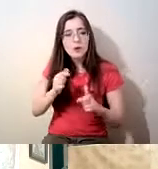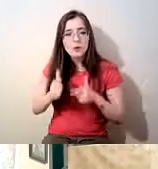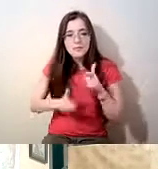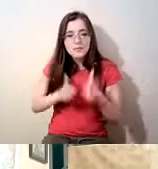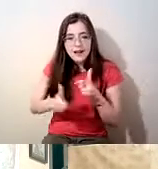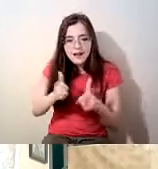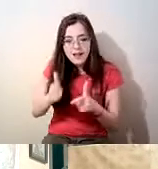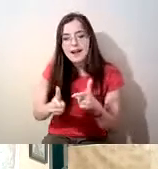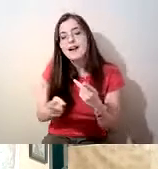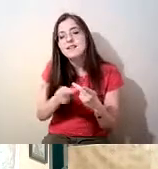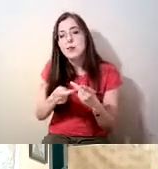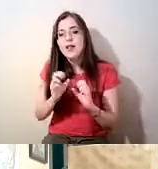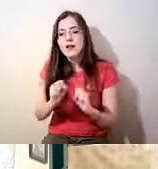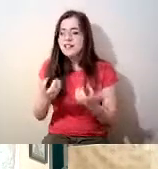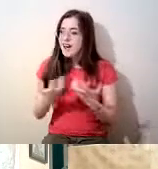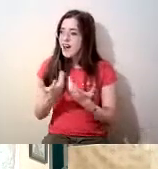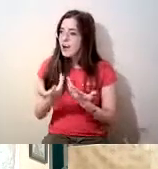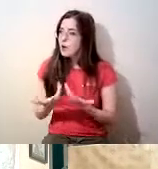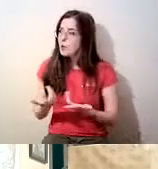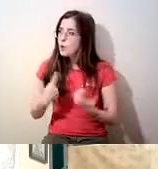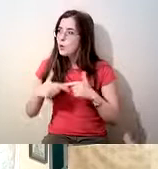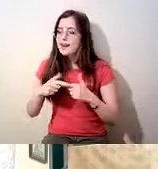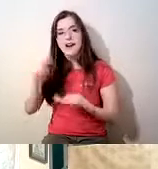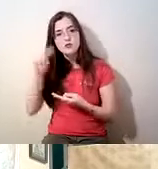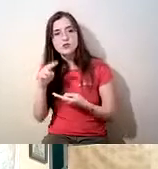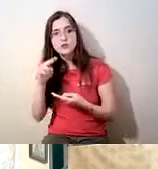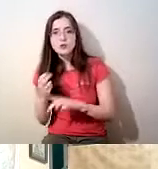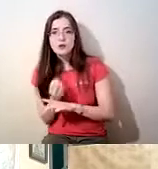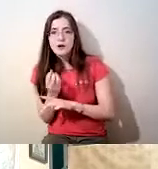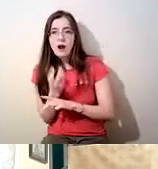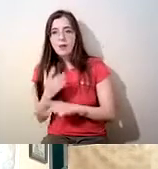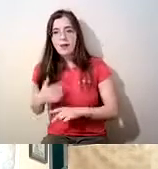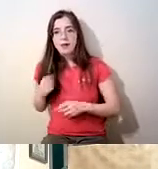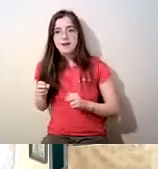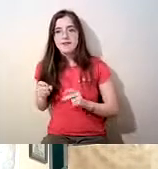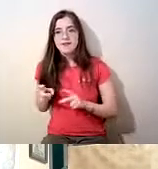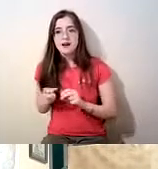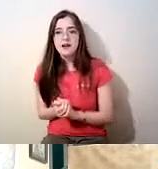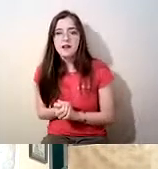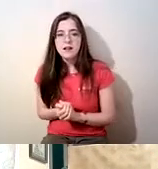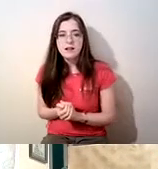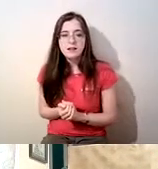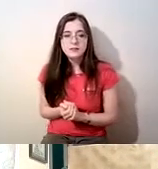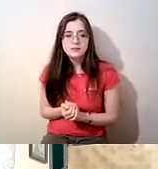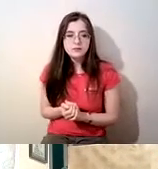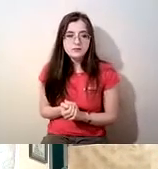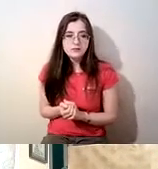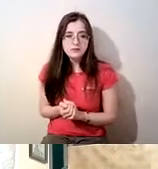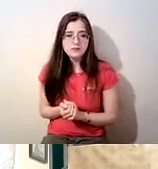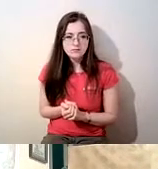as you know how to live a low carbon's lifestyle um among us i think that would be something very